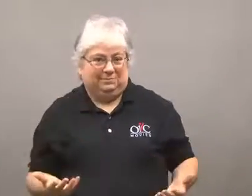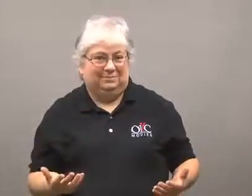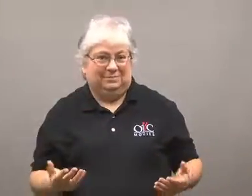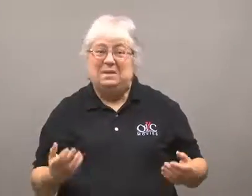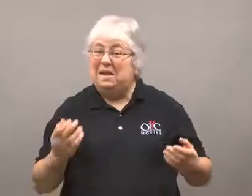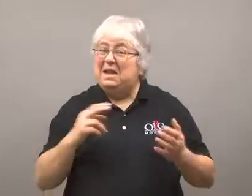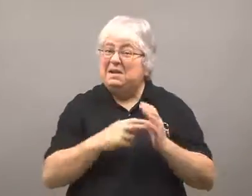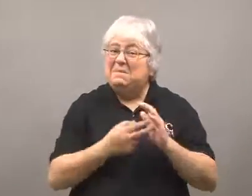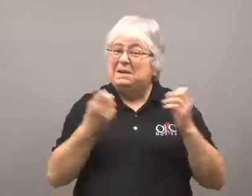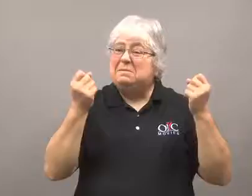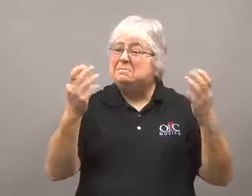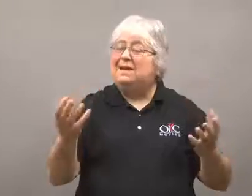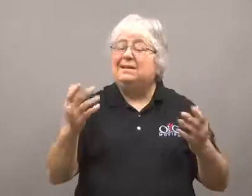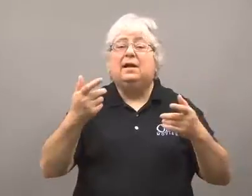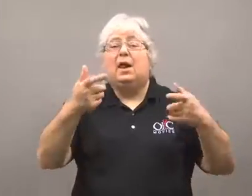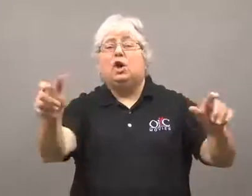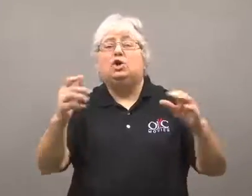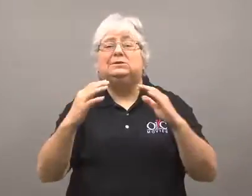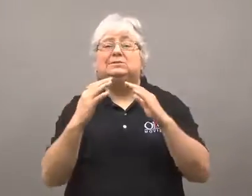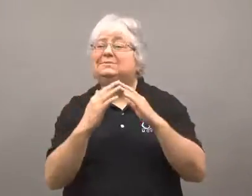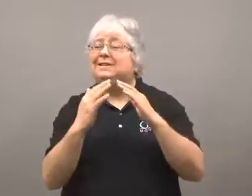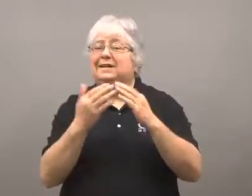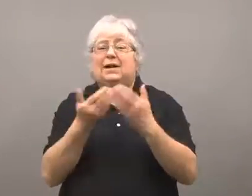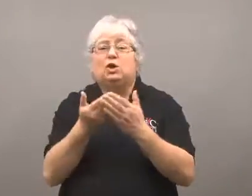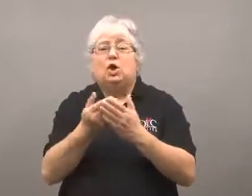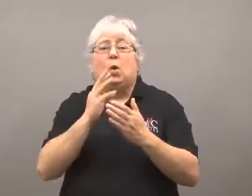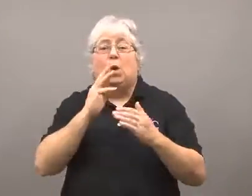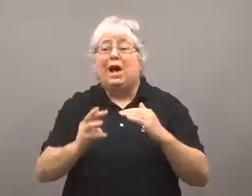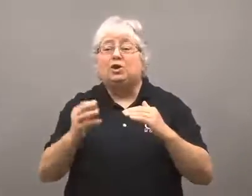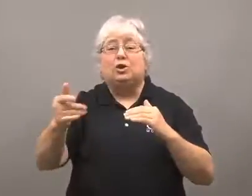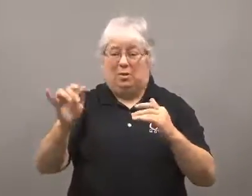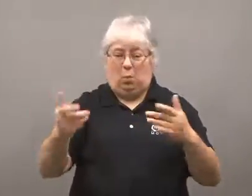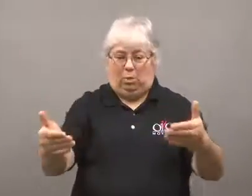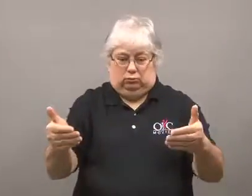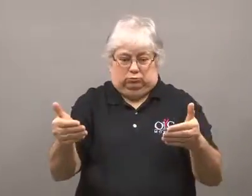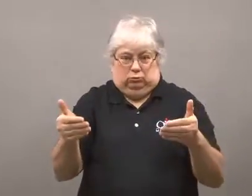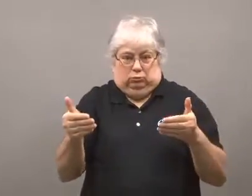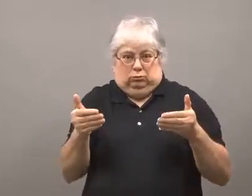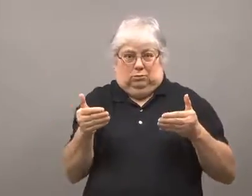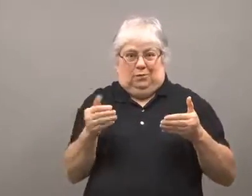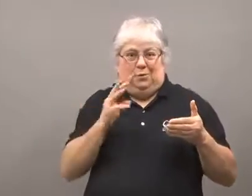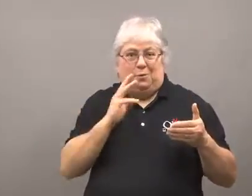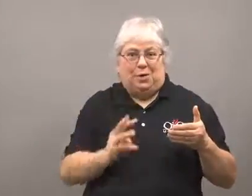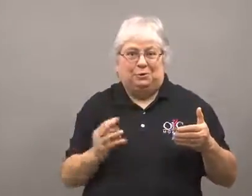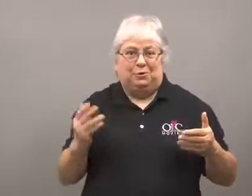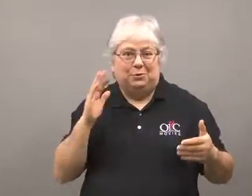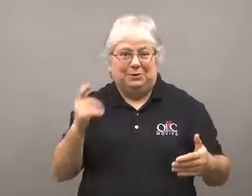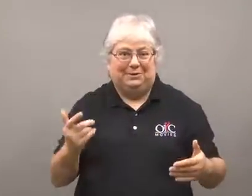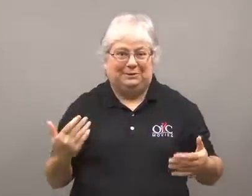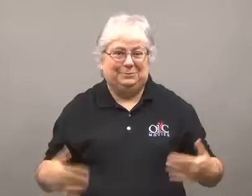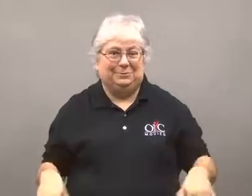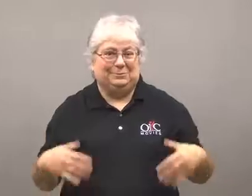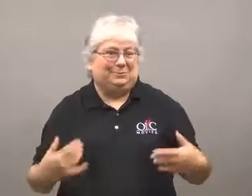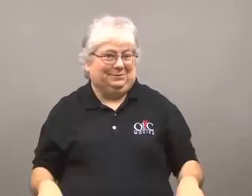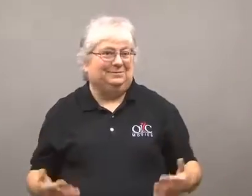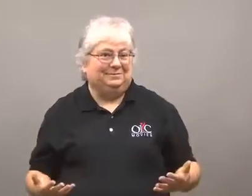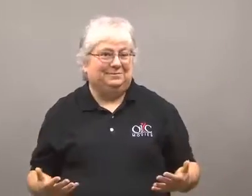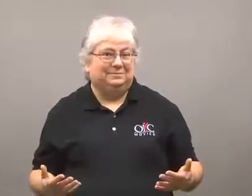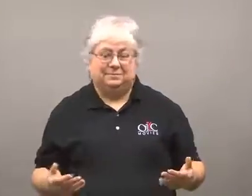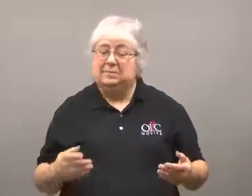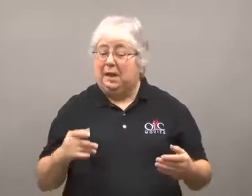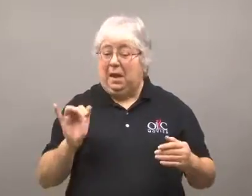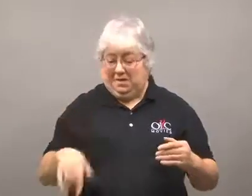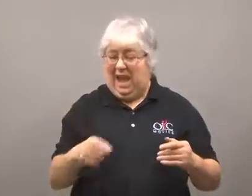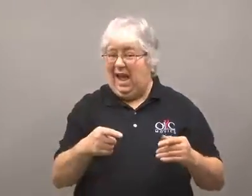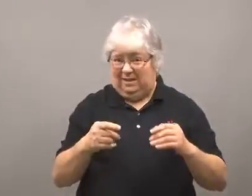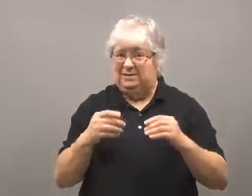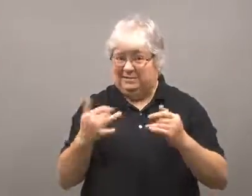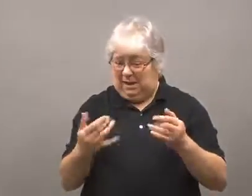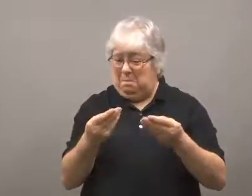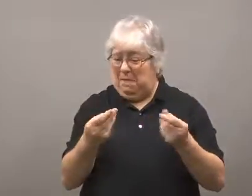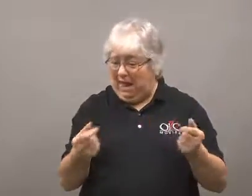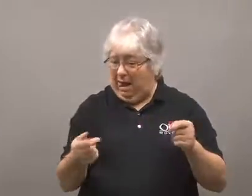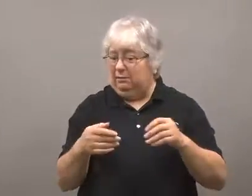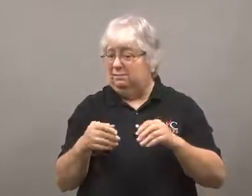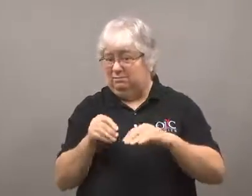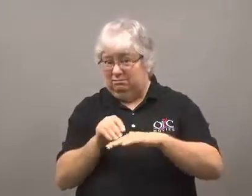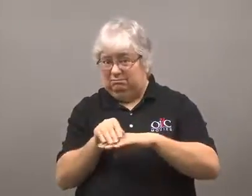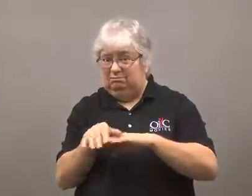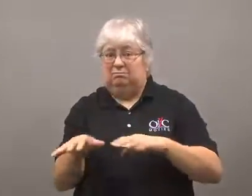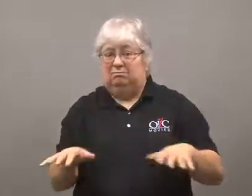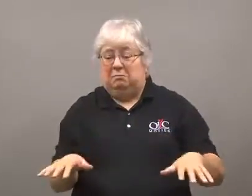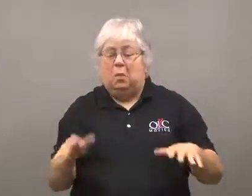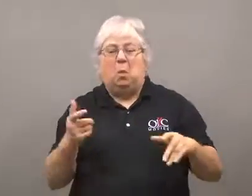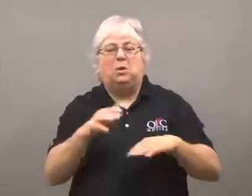Many large coastal cities will be flooded as a result.